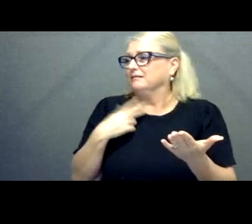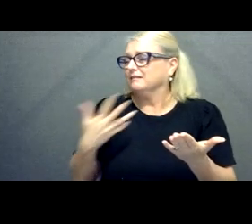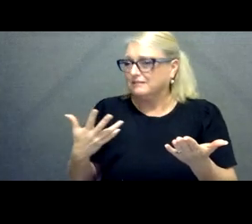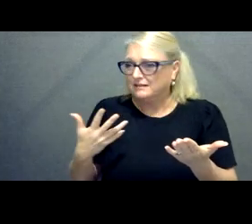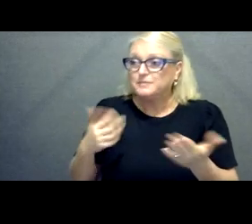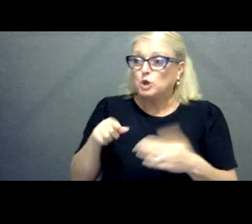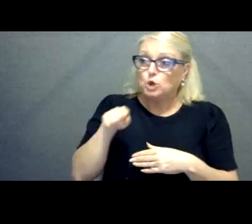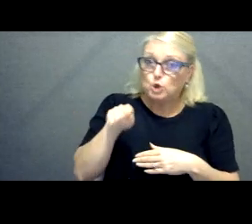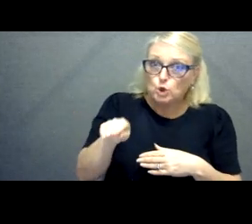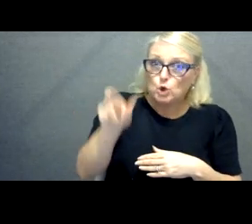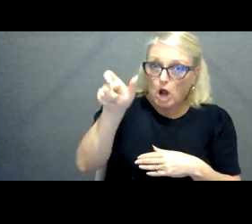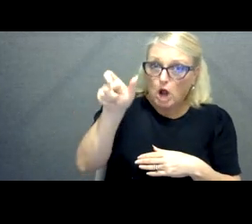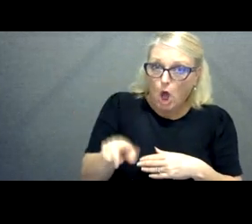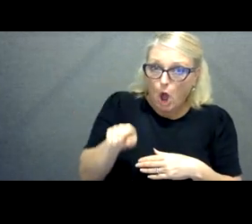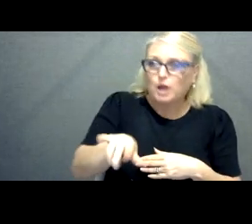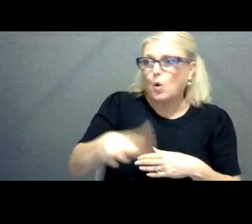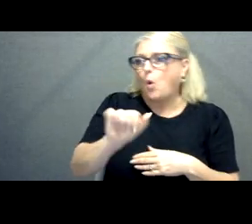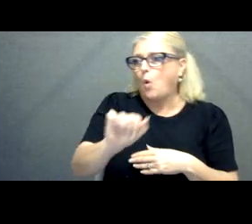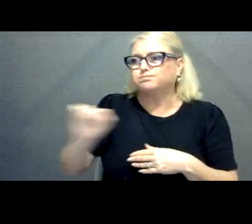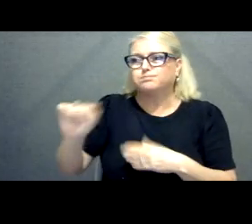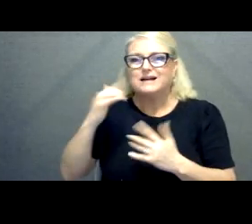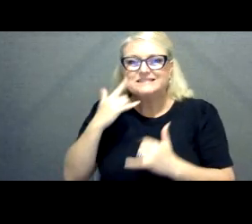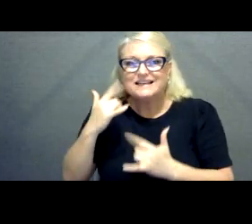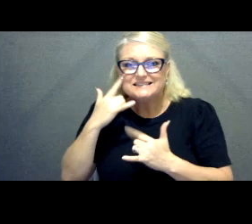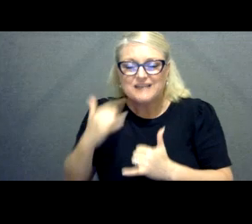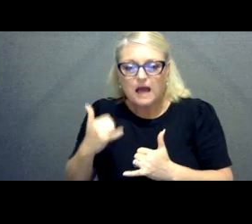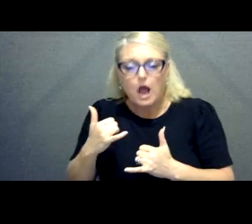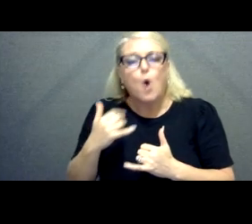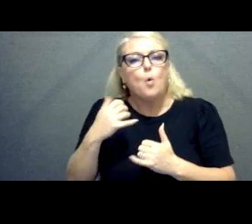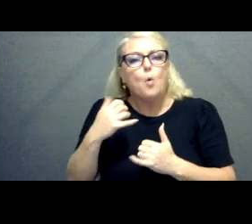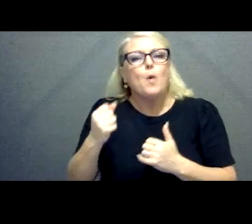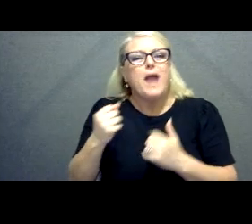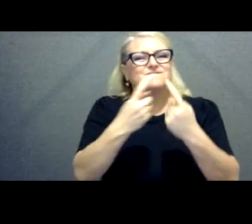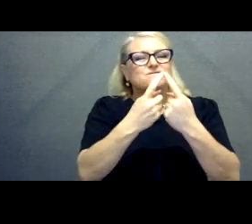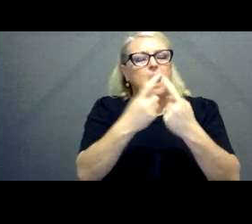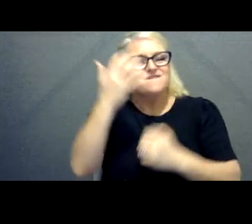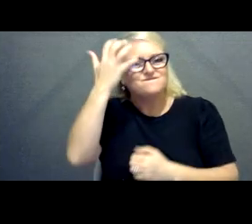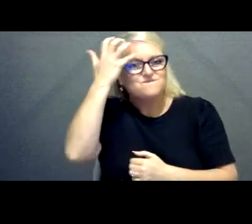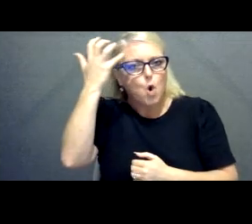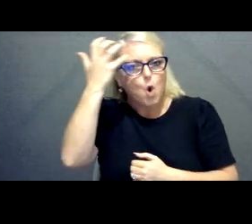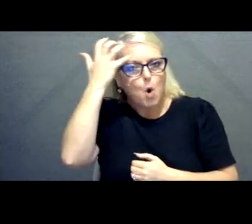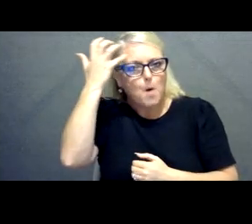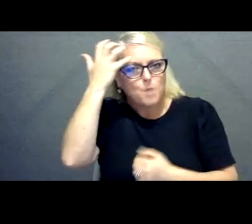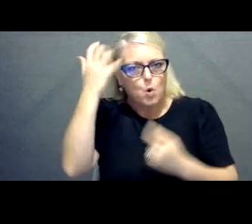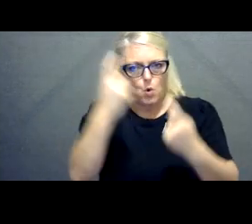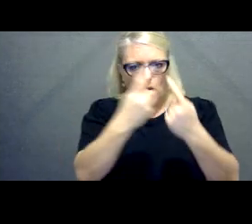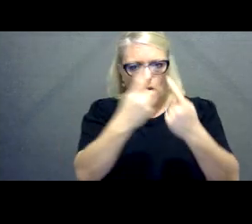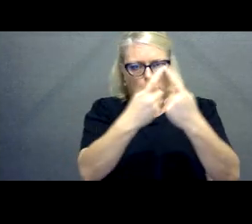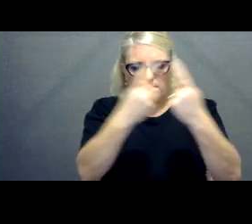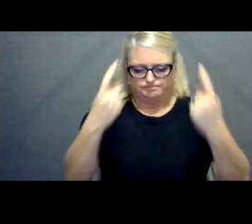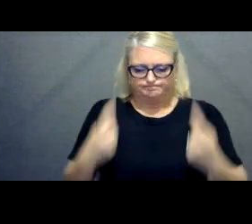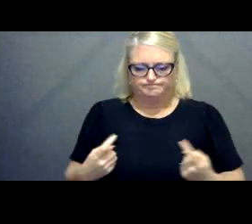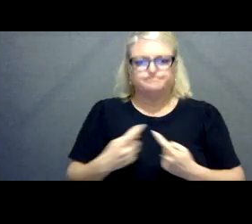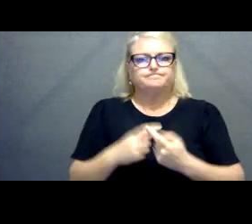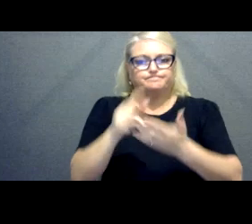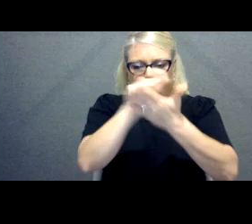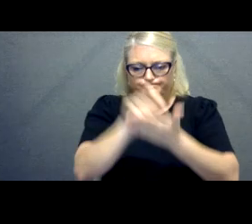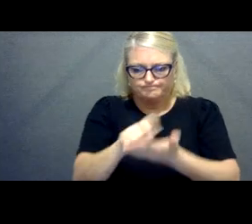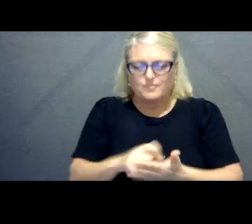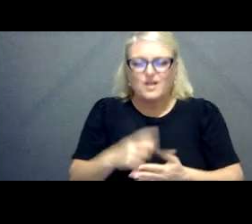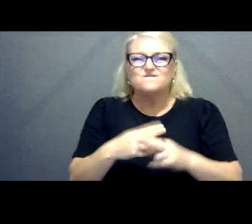to that letter which allows the client or the solicitor to seek an external review and again